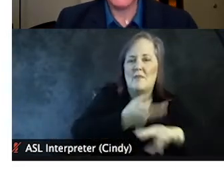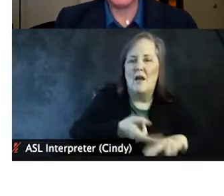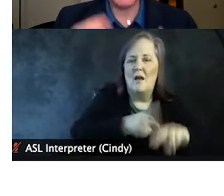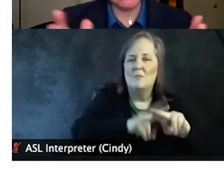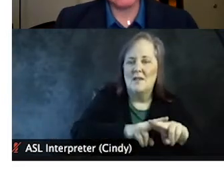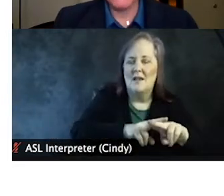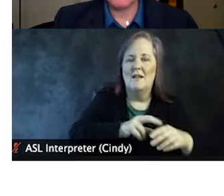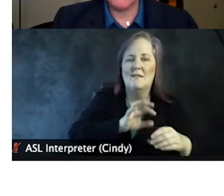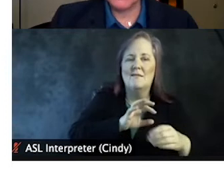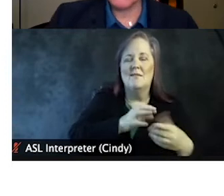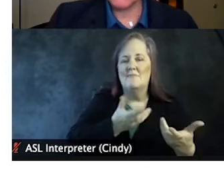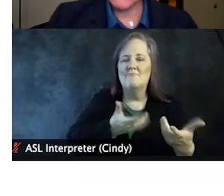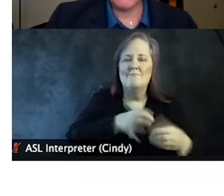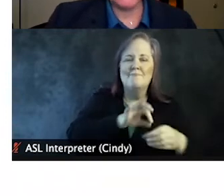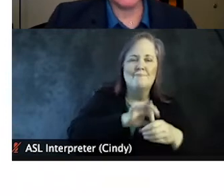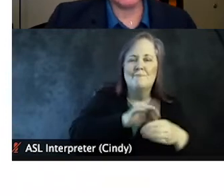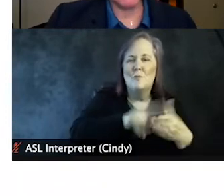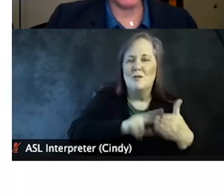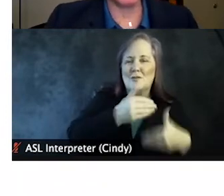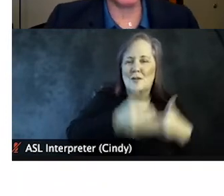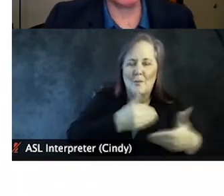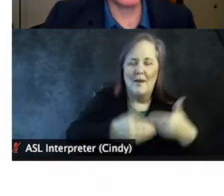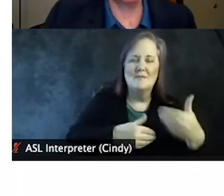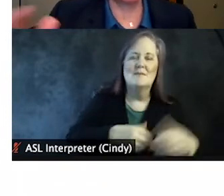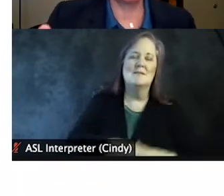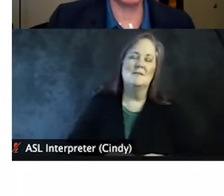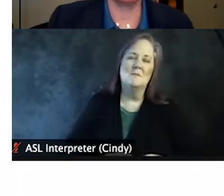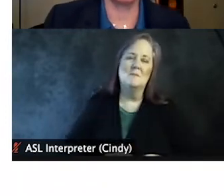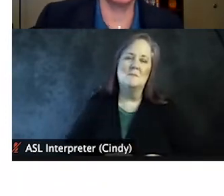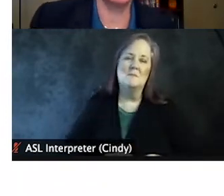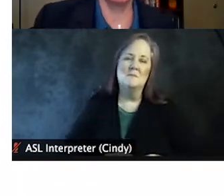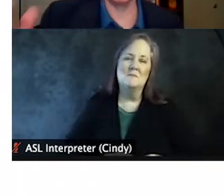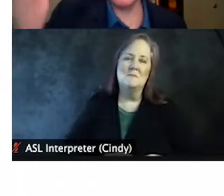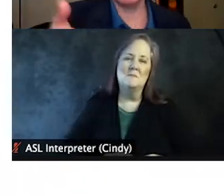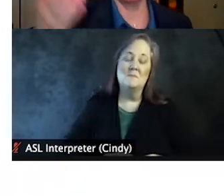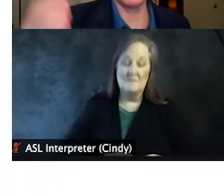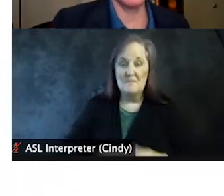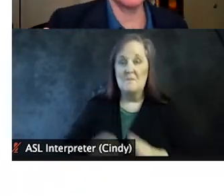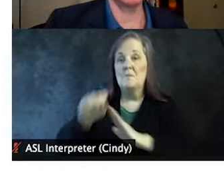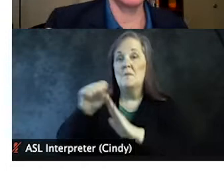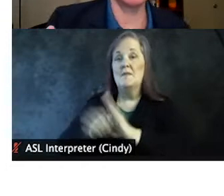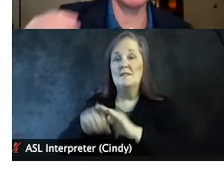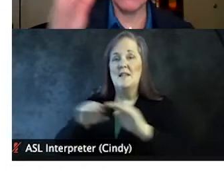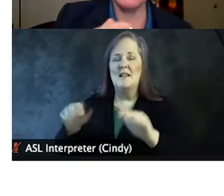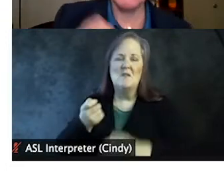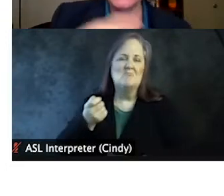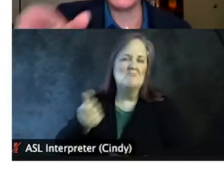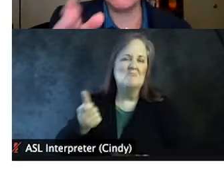Again, mostly a party line, vote with Democrats in favor. The Democratic Party -- so you know, all of the parties except